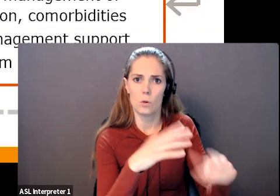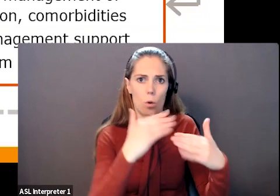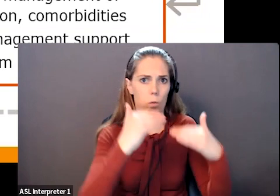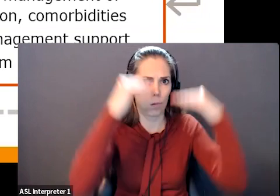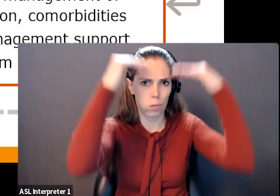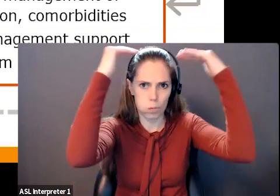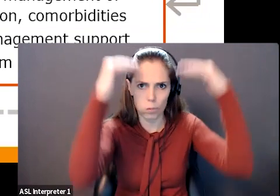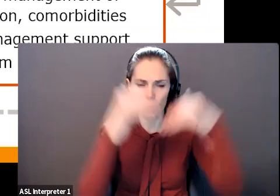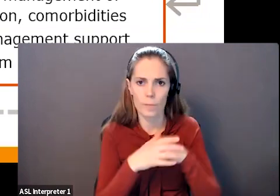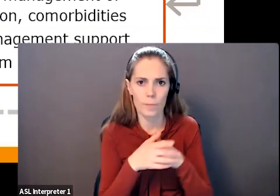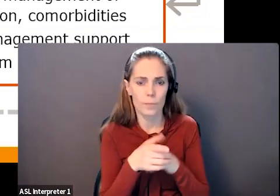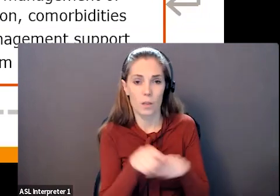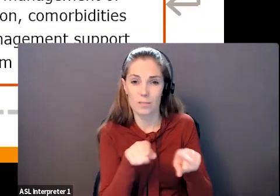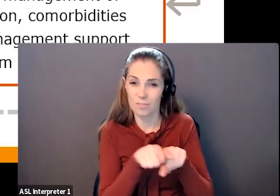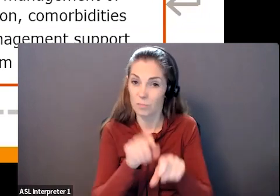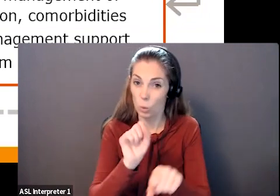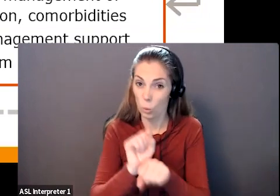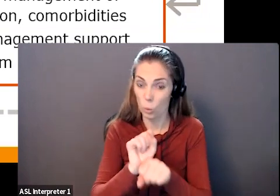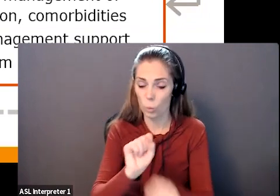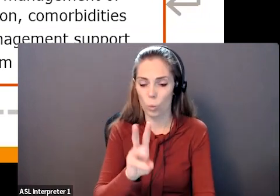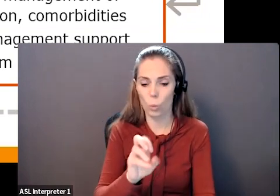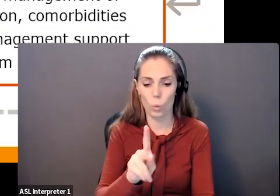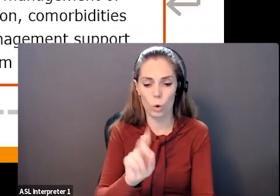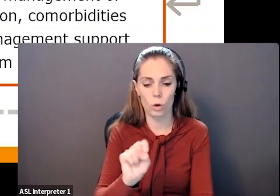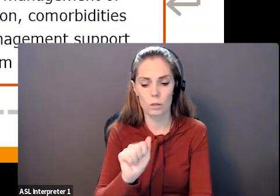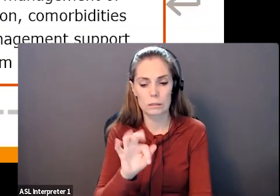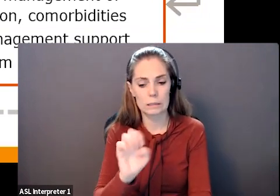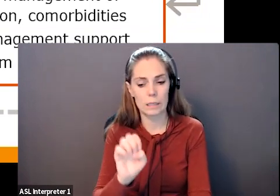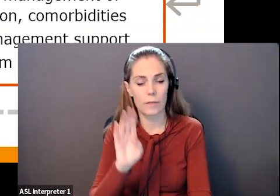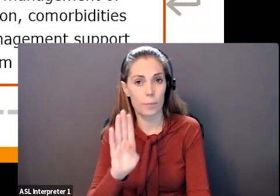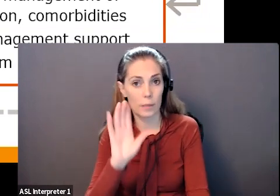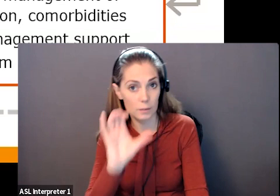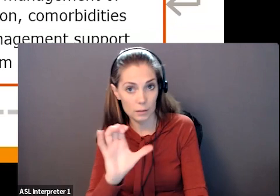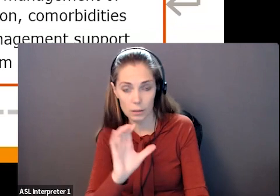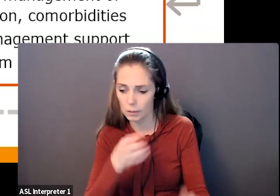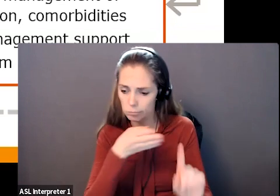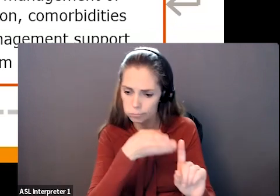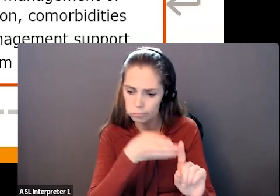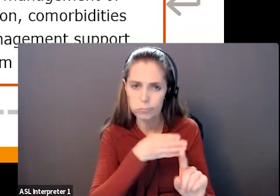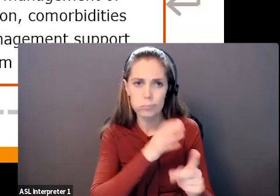clinic at WorkSafeBC working very closely with the primary care physician and our internal medical